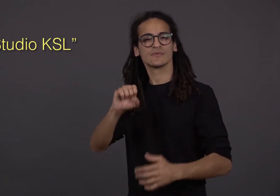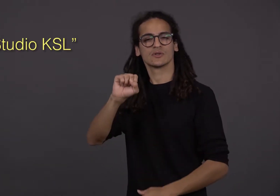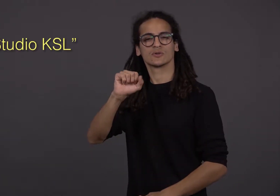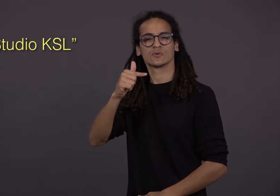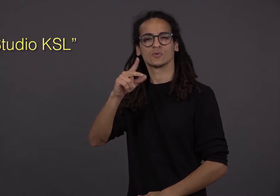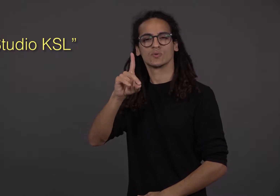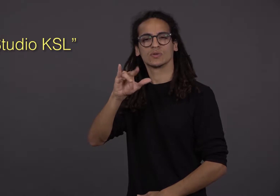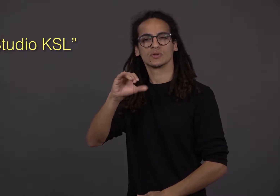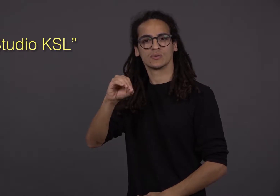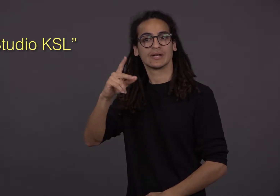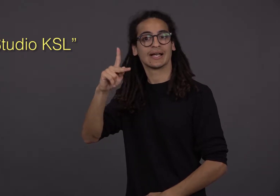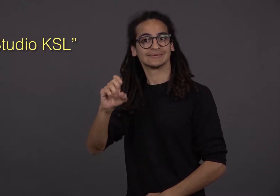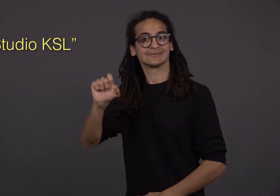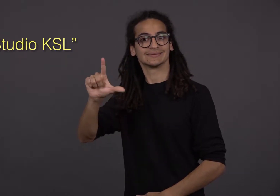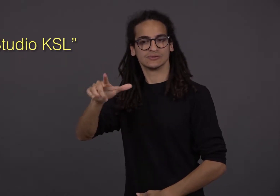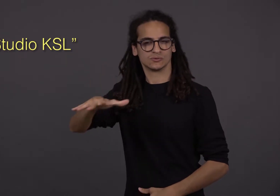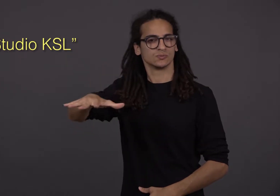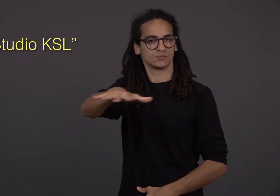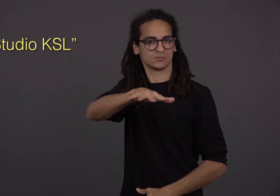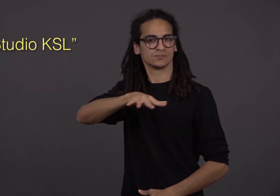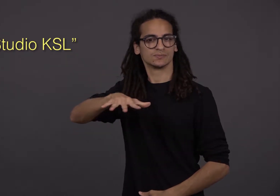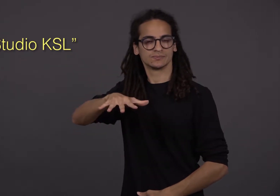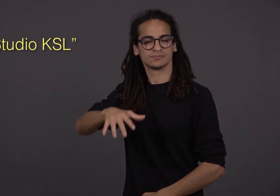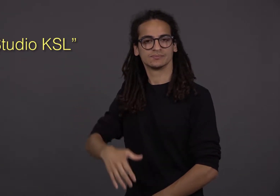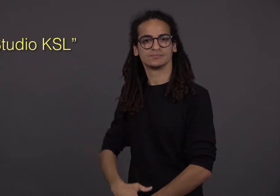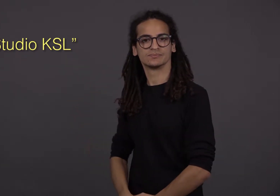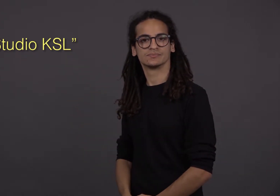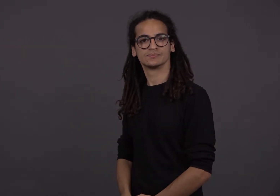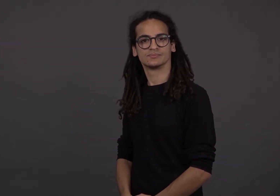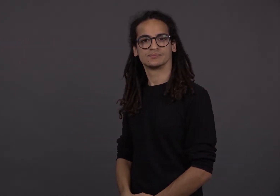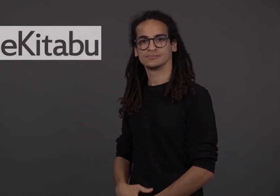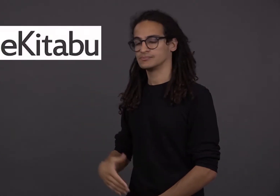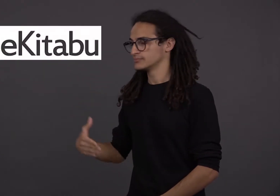Next, “Studio KSL,”